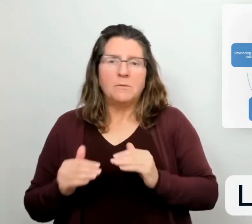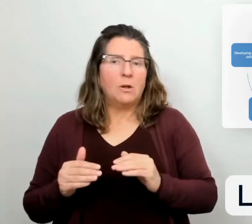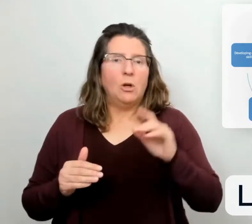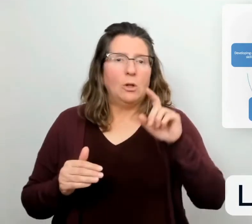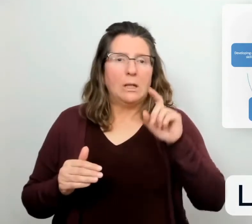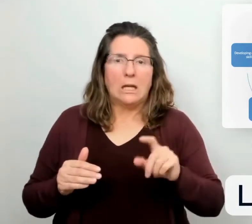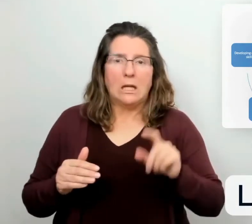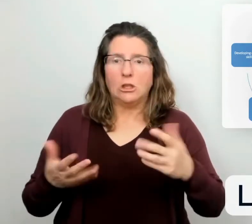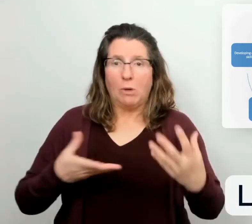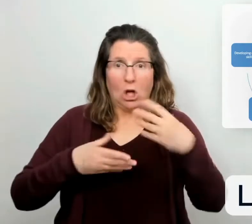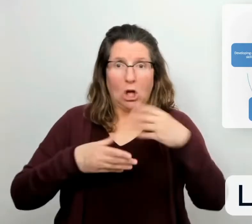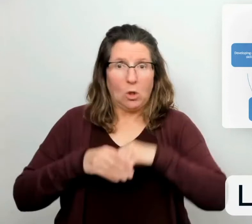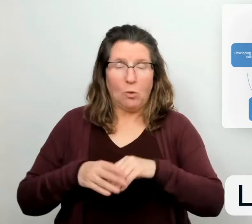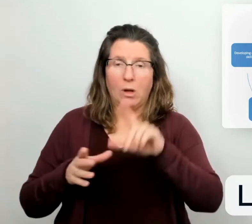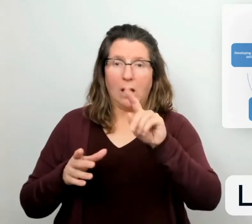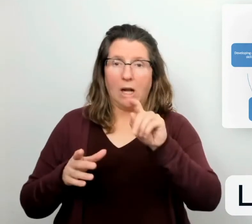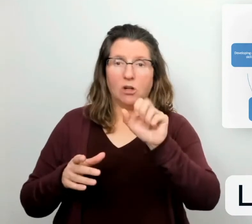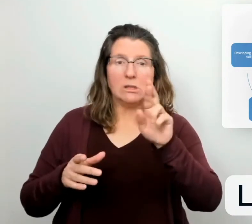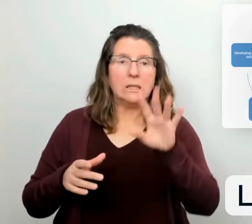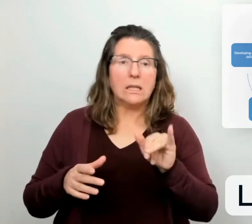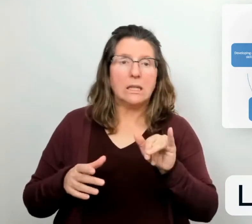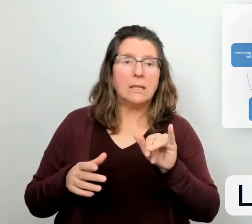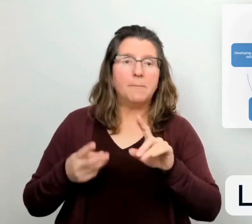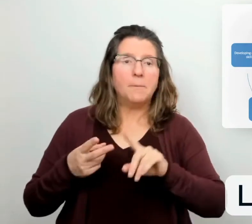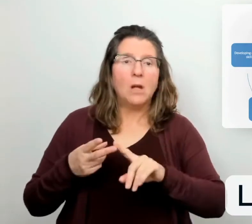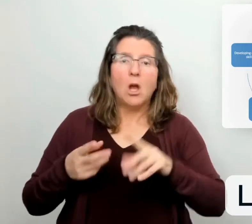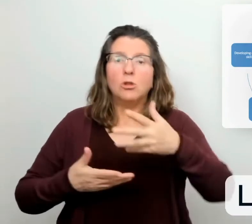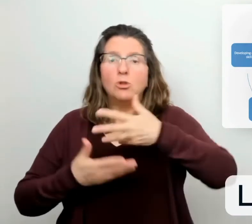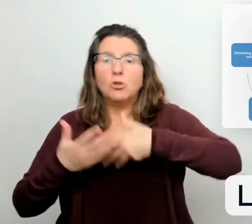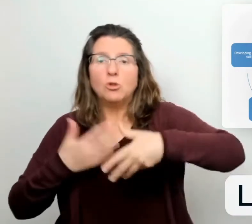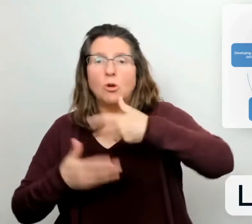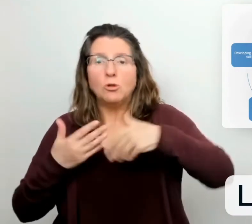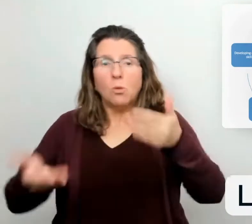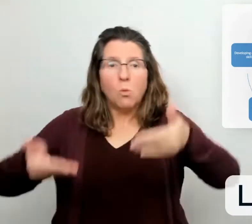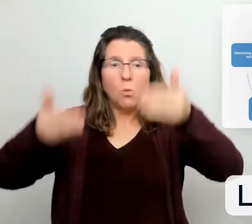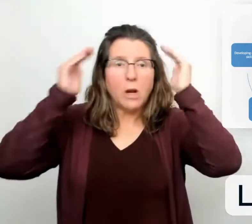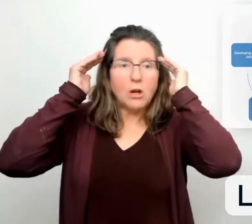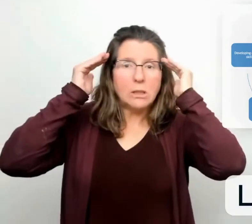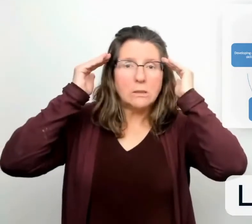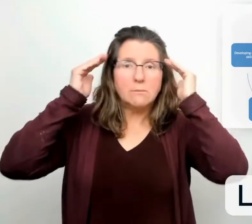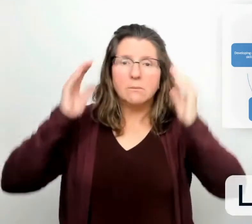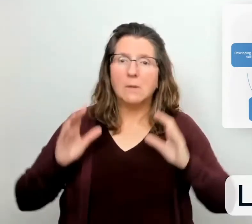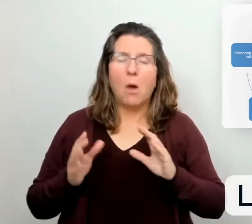Another important literacy is social awareness and citizenship.